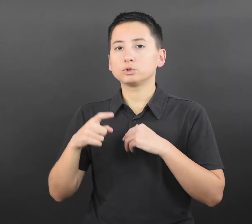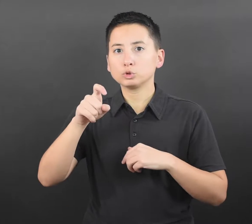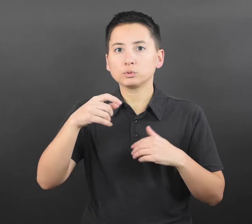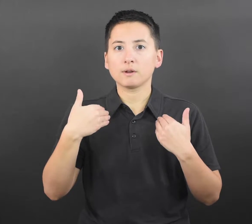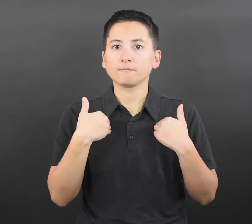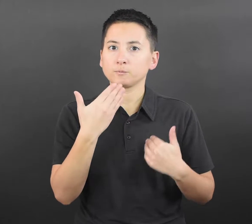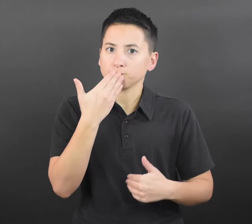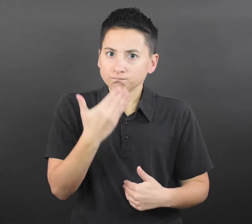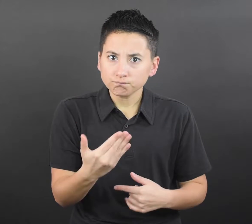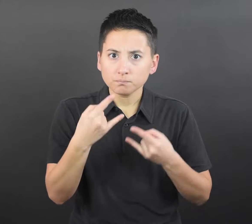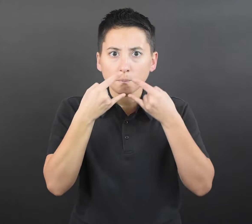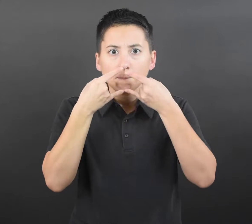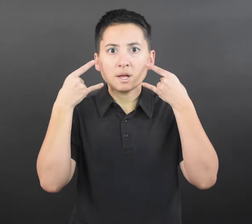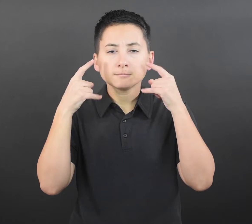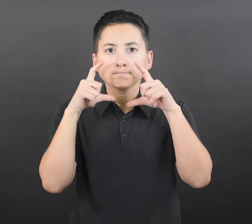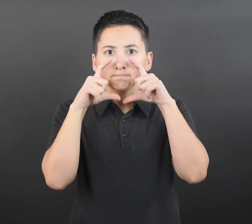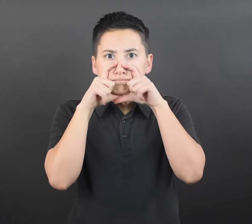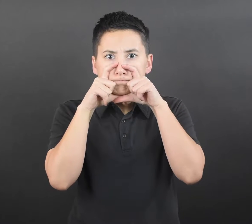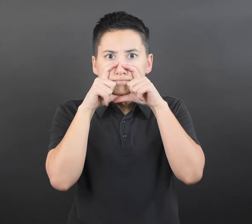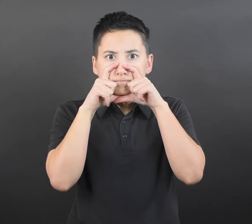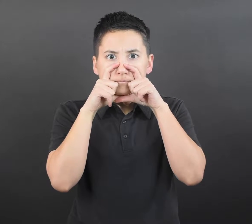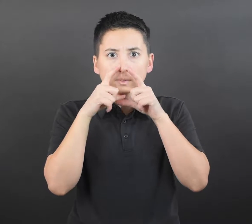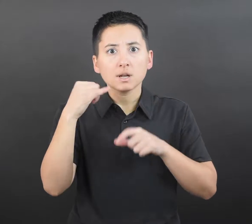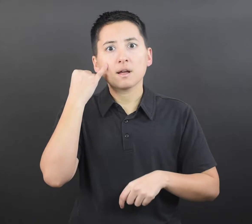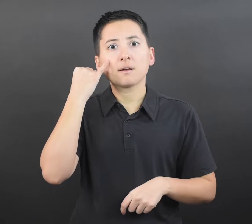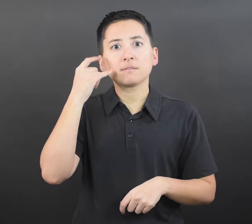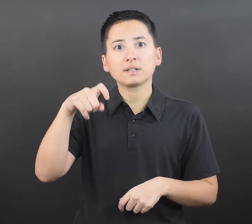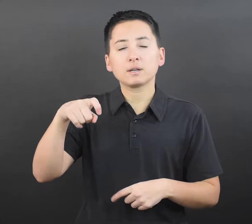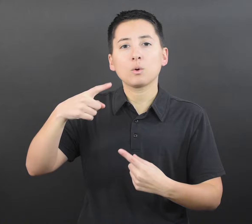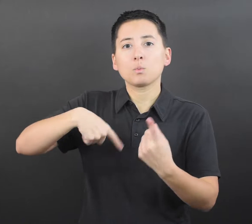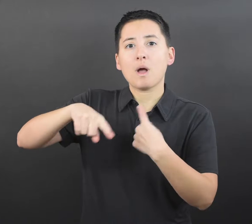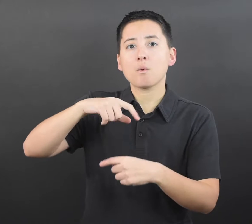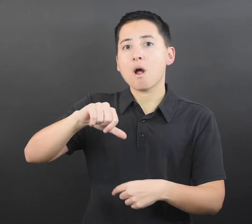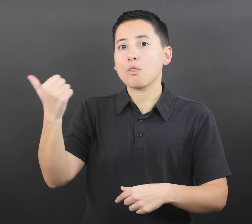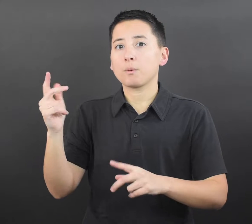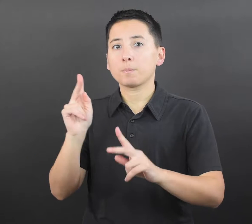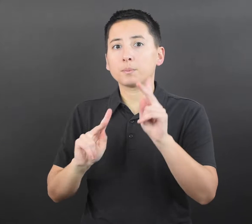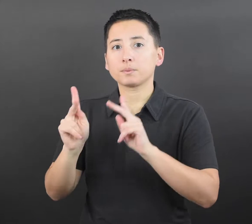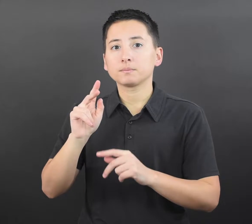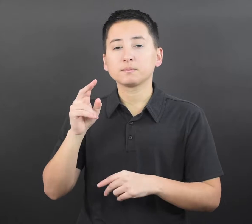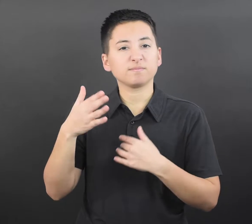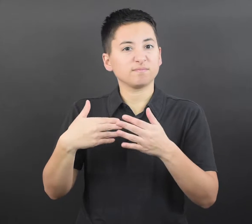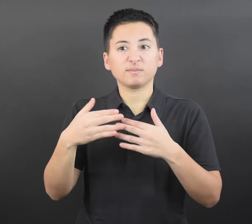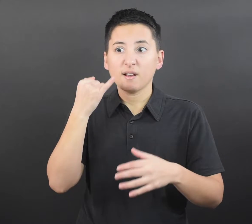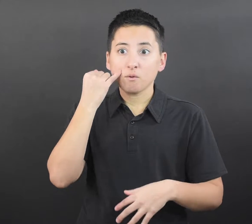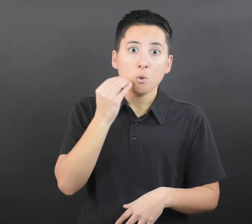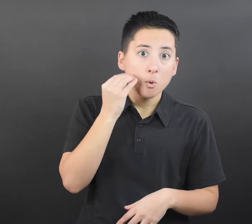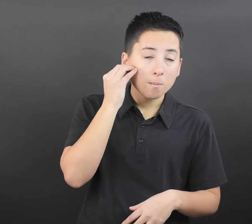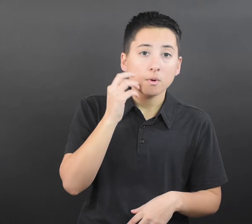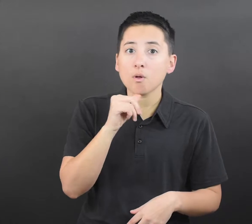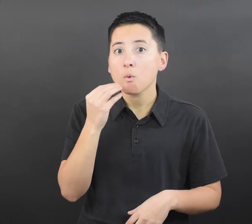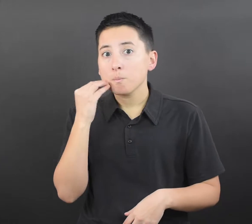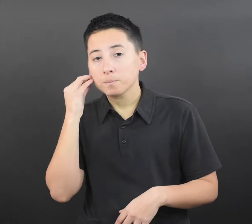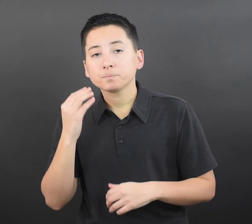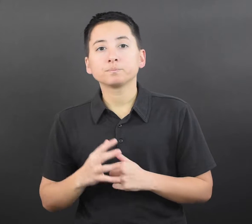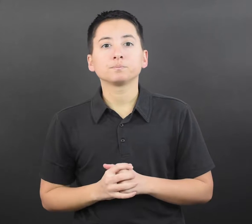was tested). Isolation should never be shorter than five full days. People who are in isolation